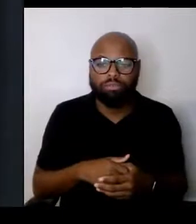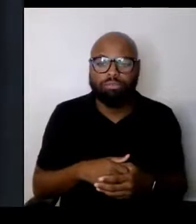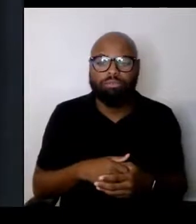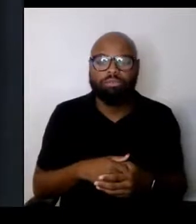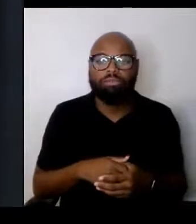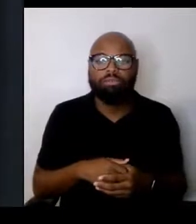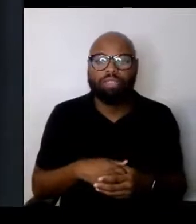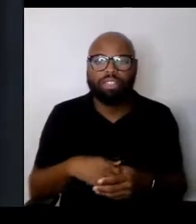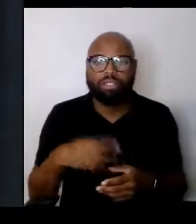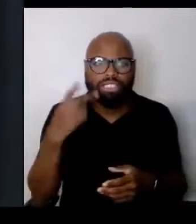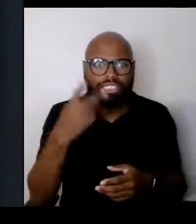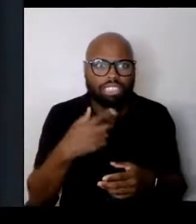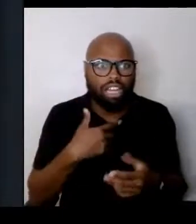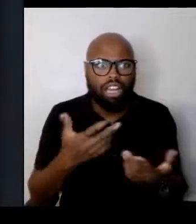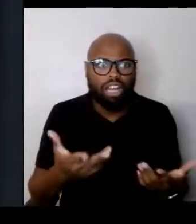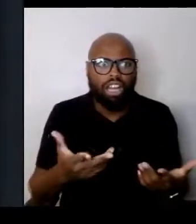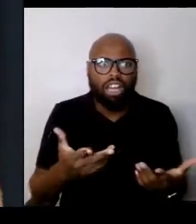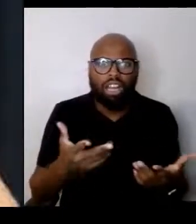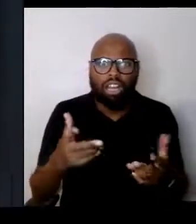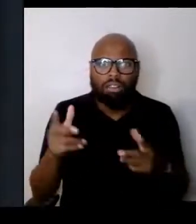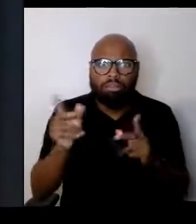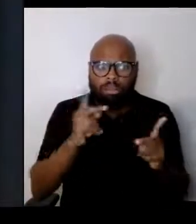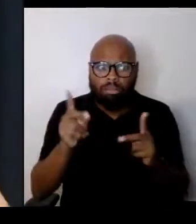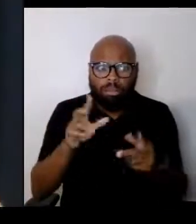"and I have just been deported, right?"